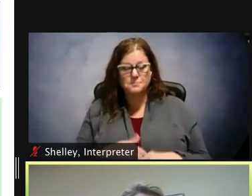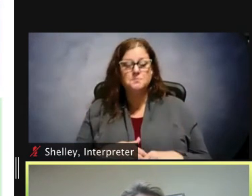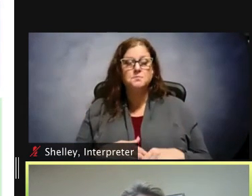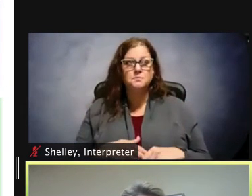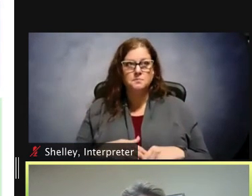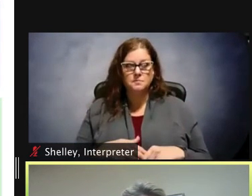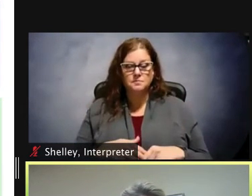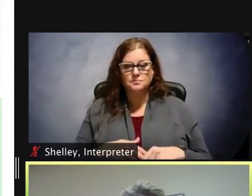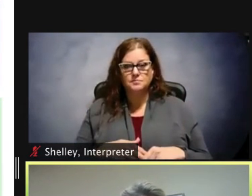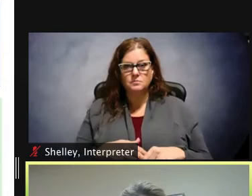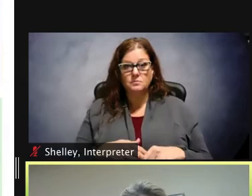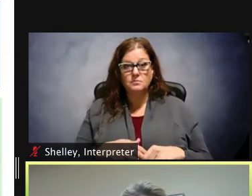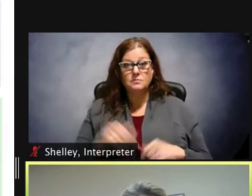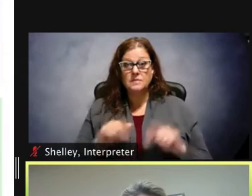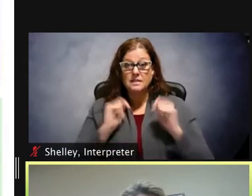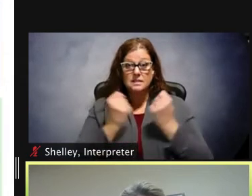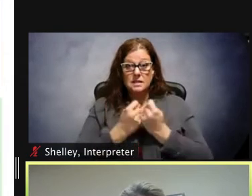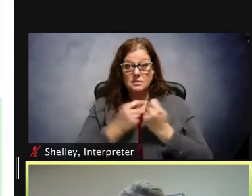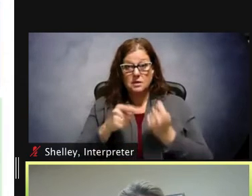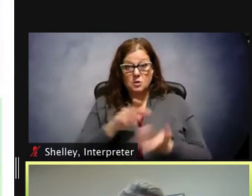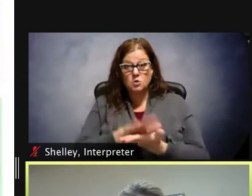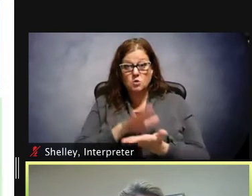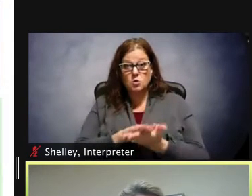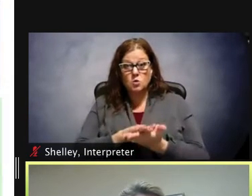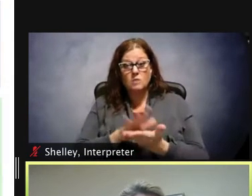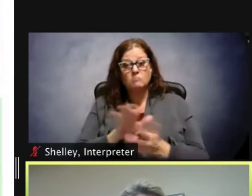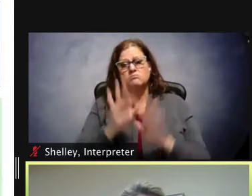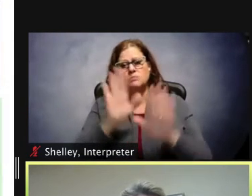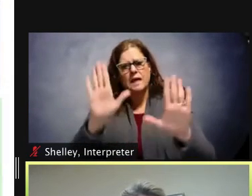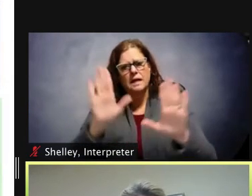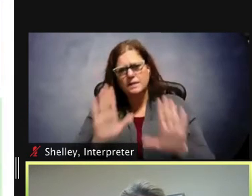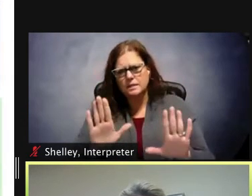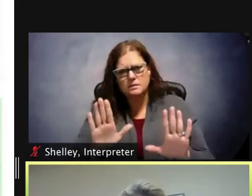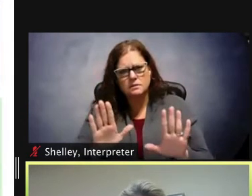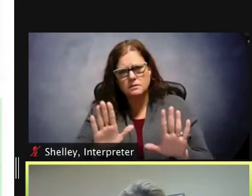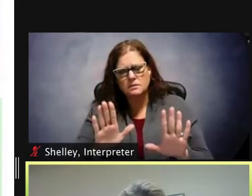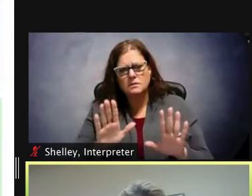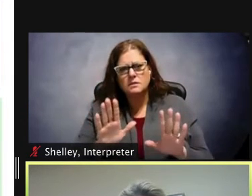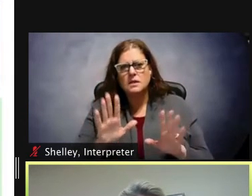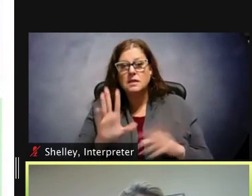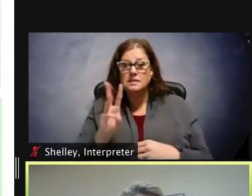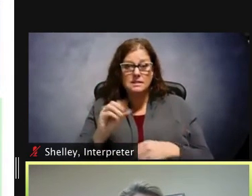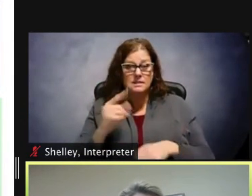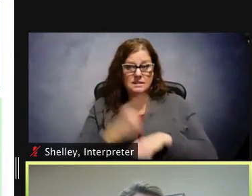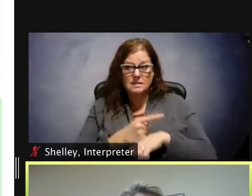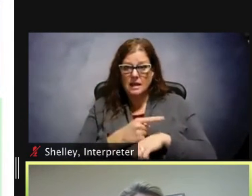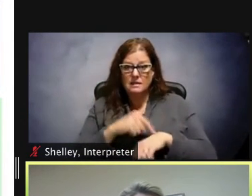This team at the school was exceptional, we have that 60 day timeline, and they were able